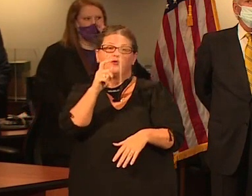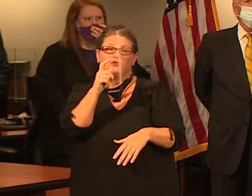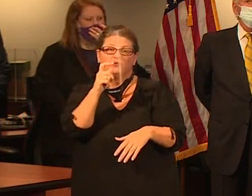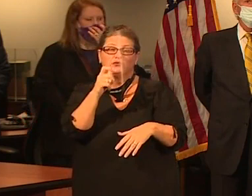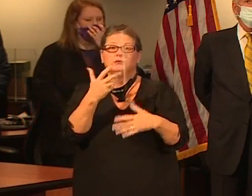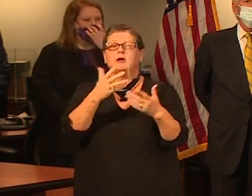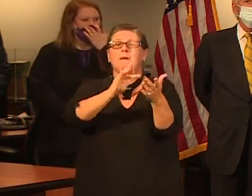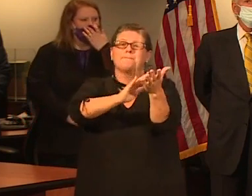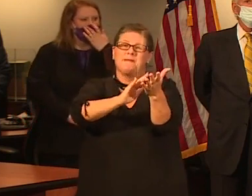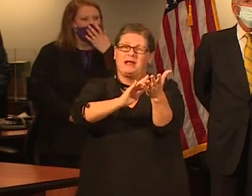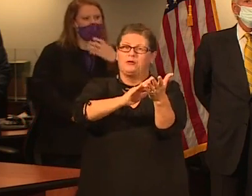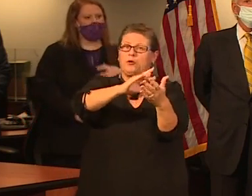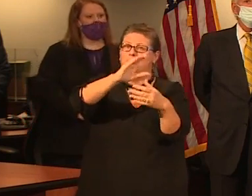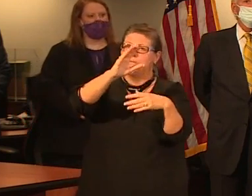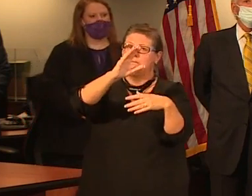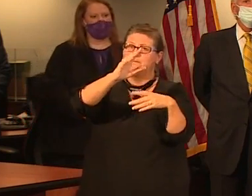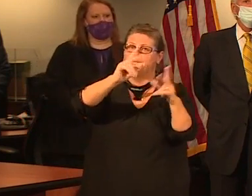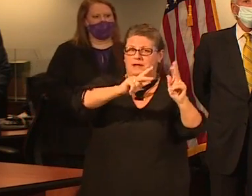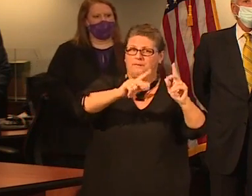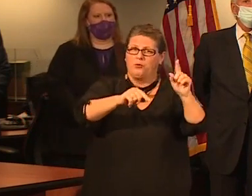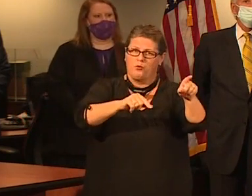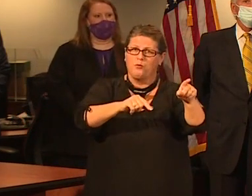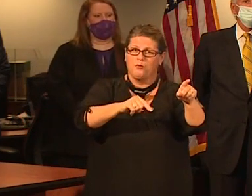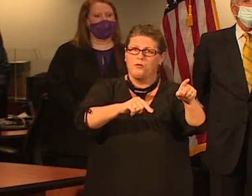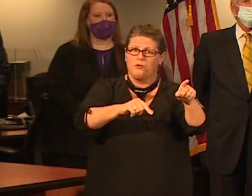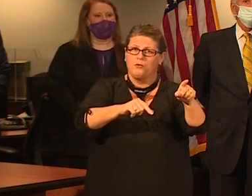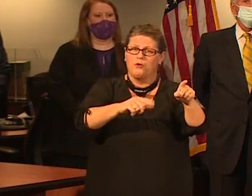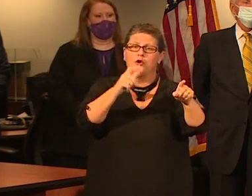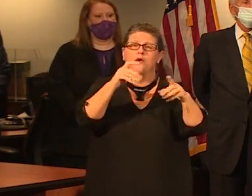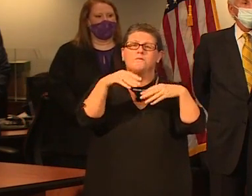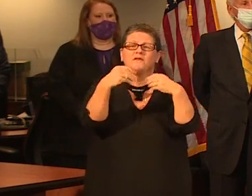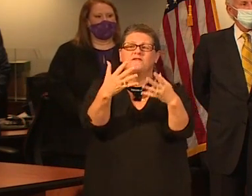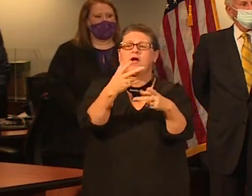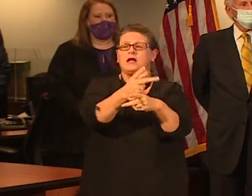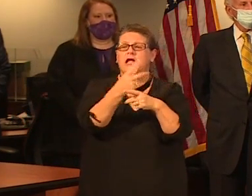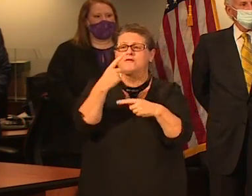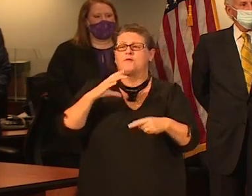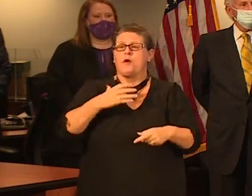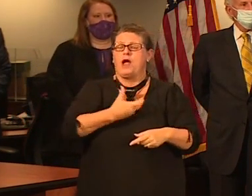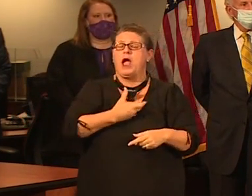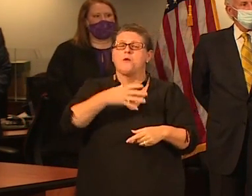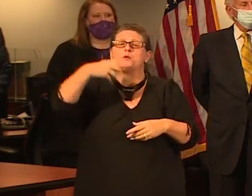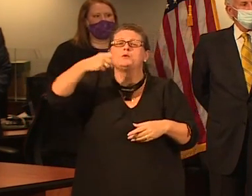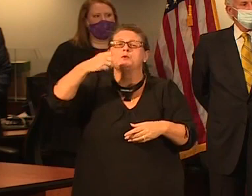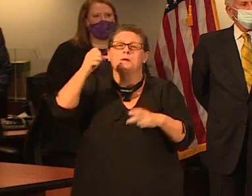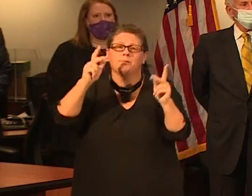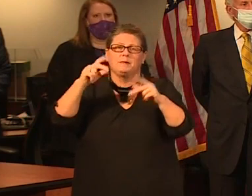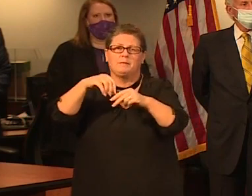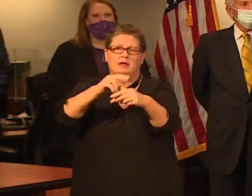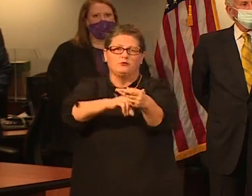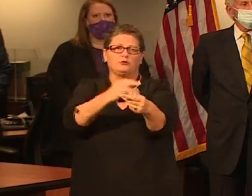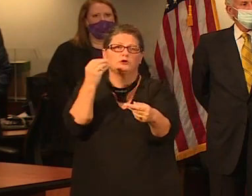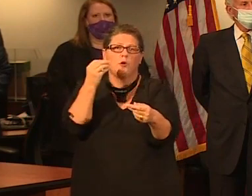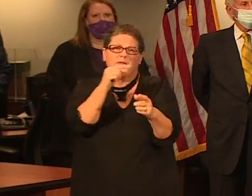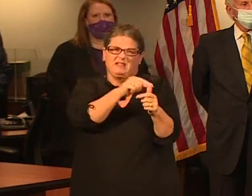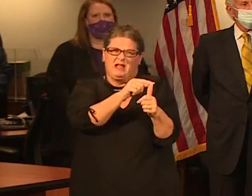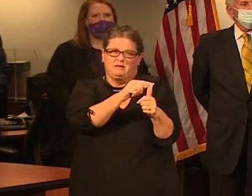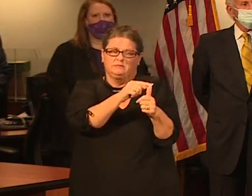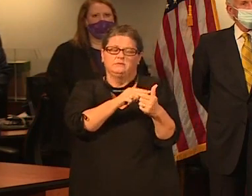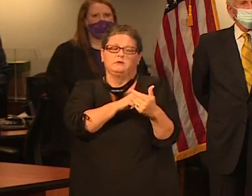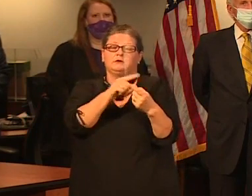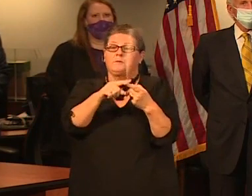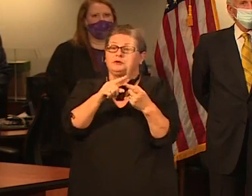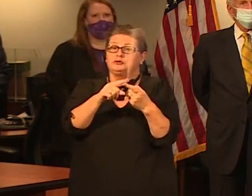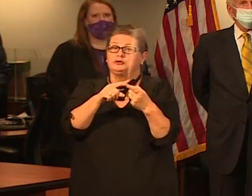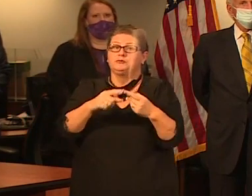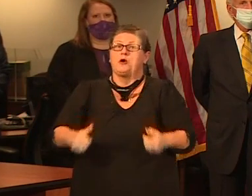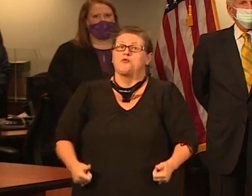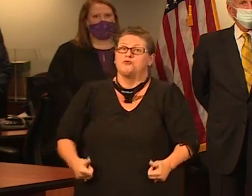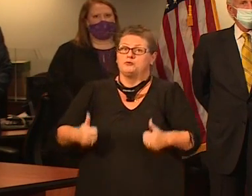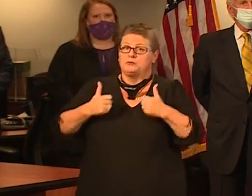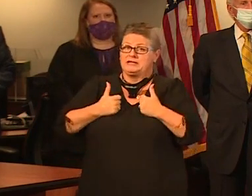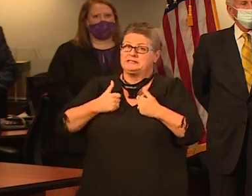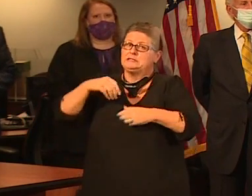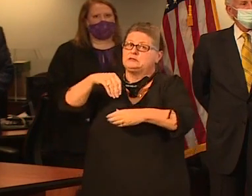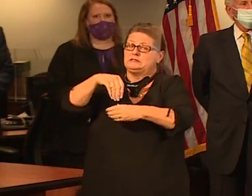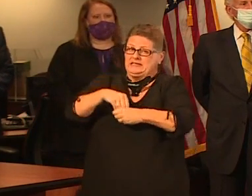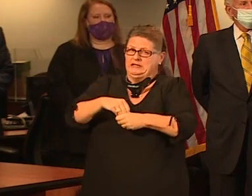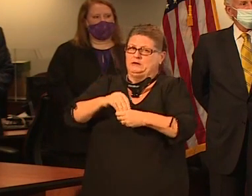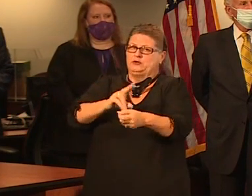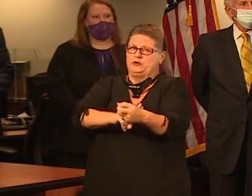THESE GROOMS INCLUDE, ONE, OUR FRONT LINE MEDICAL PERSONNEL, INCLUDING INDIVIDUALS WHO POPULATIONS IN NURSING HOMES.